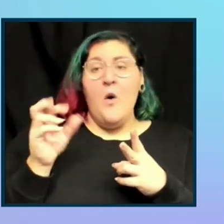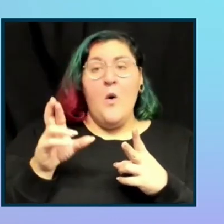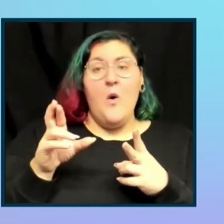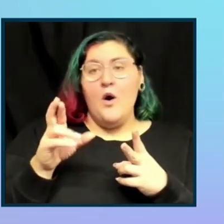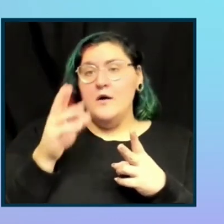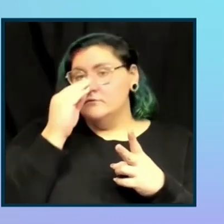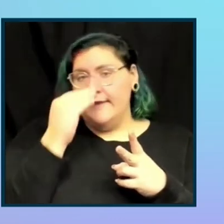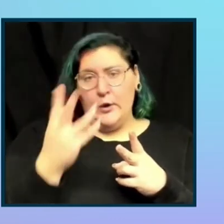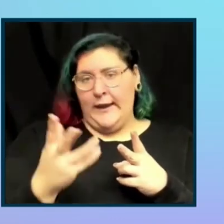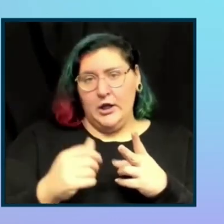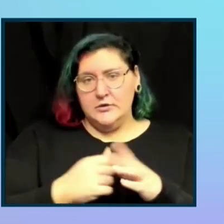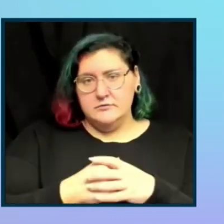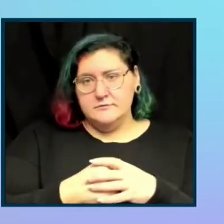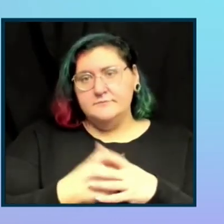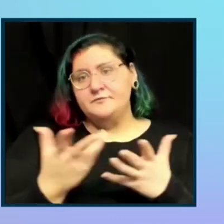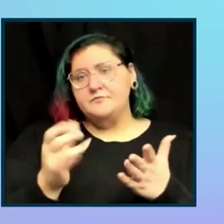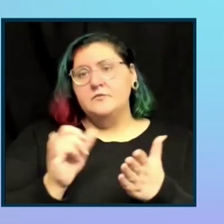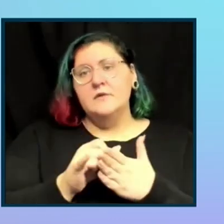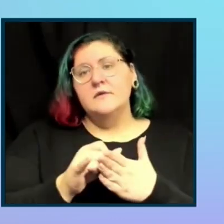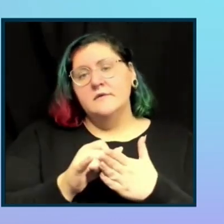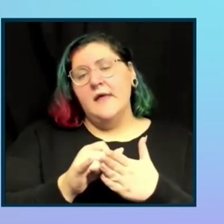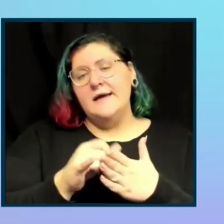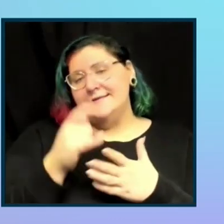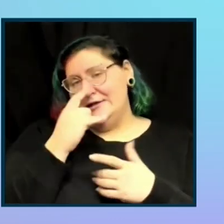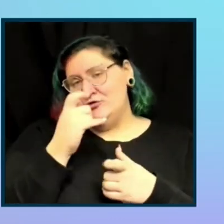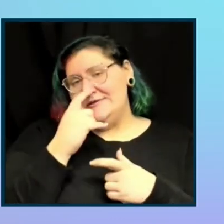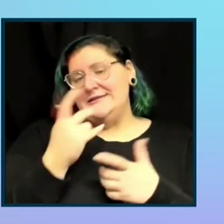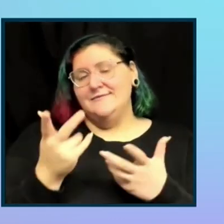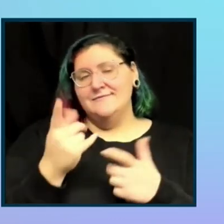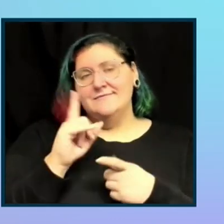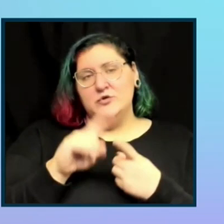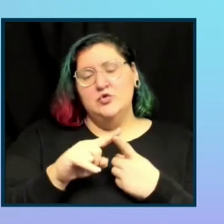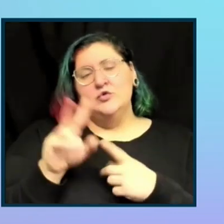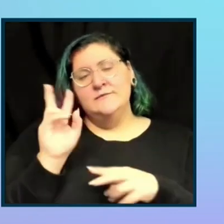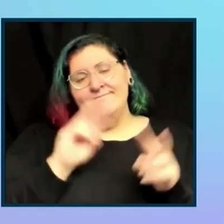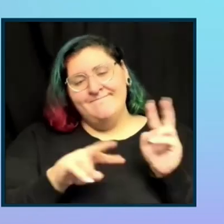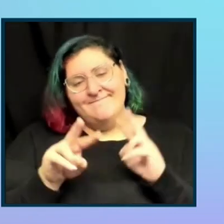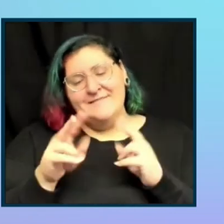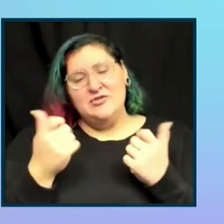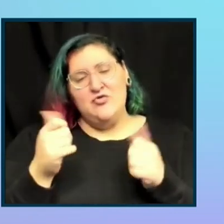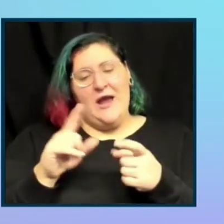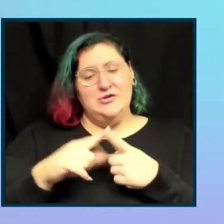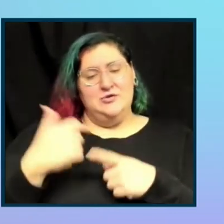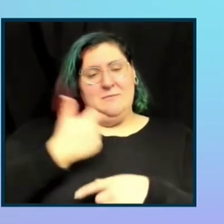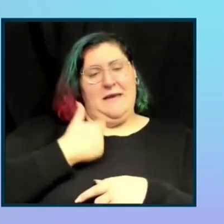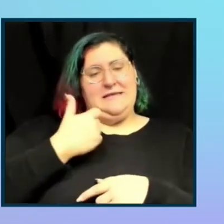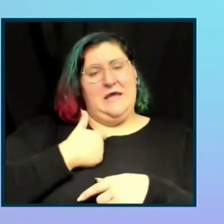So that that's always interesting to go in and try and clarify things for lack of a better way of putting it.